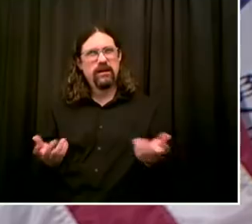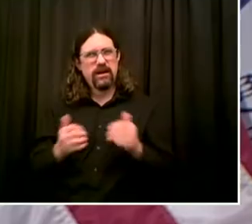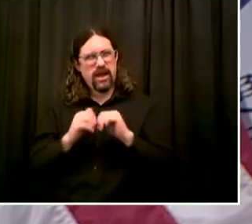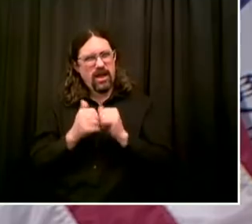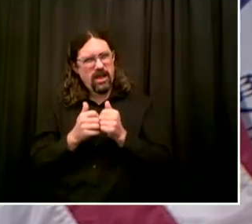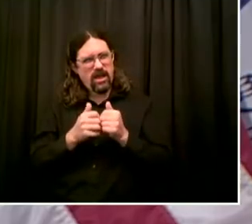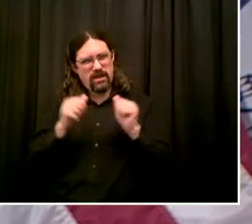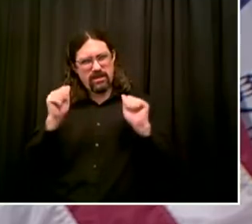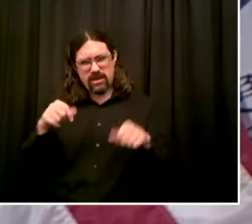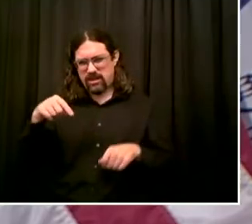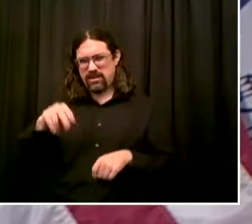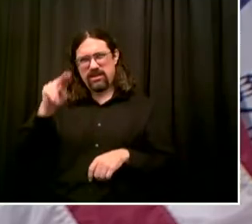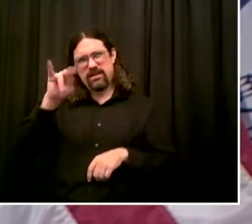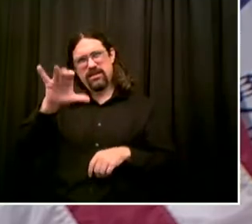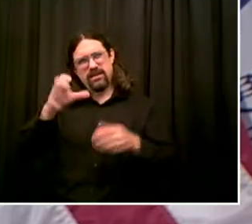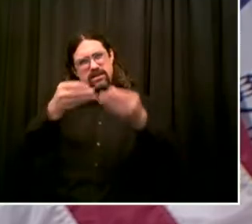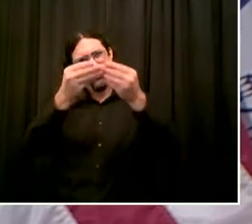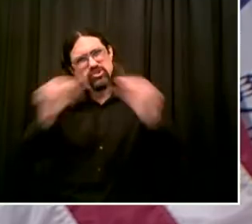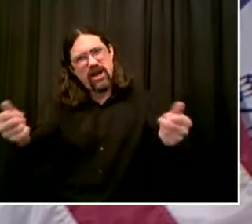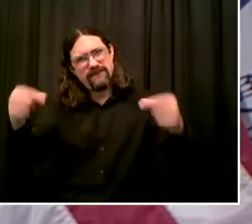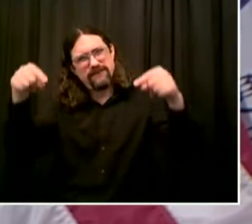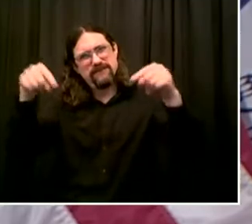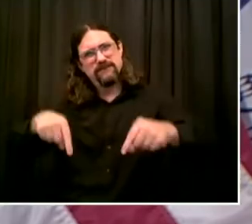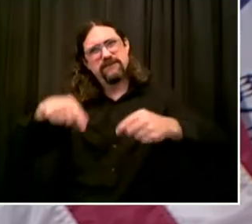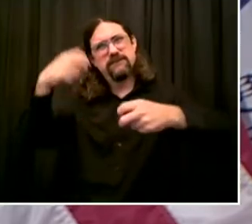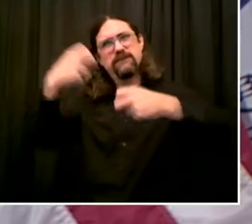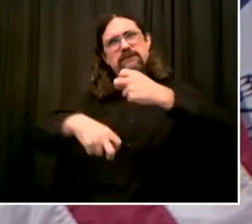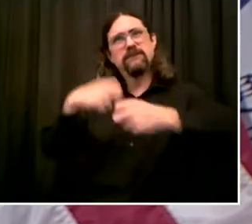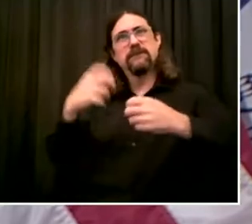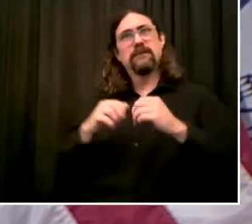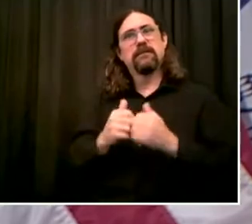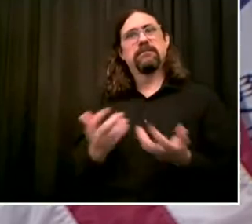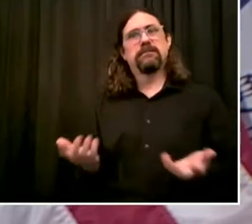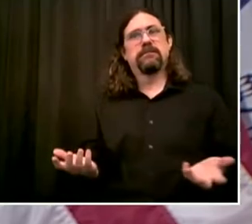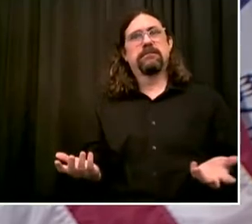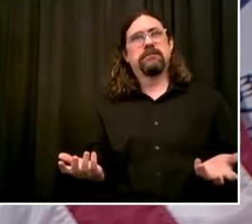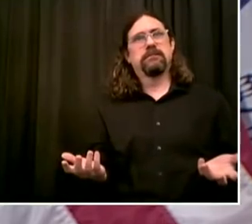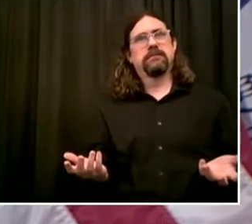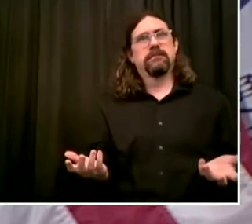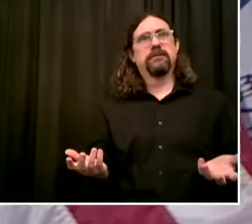ABO UTWERHE IT CAME FROM. AND THE CITY REALLY NOT TO